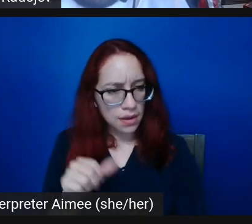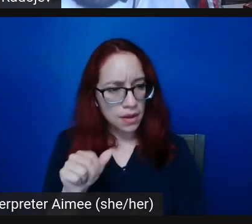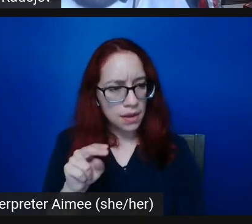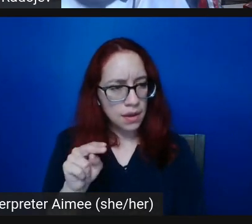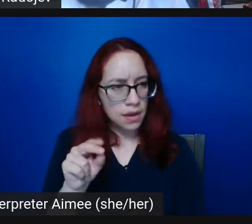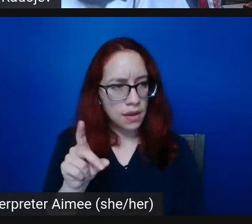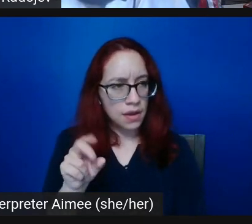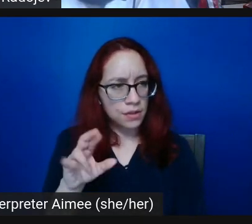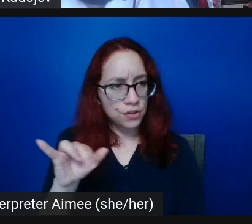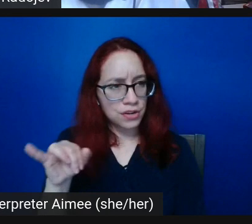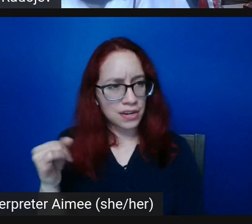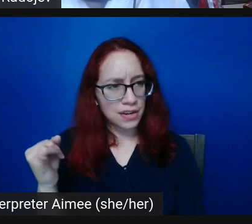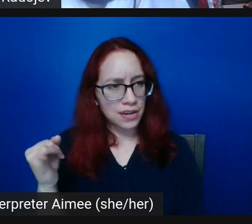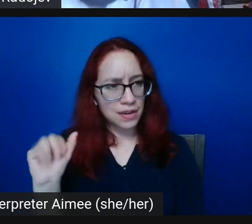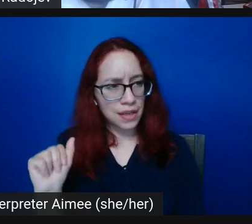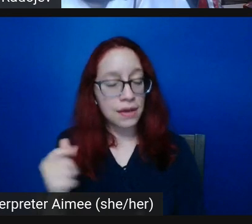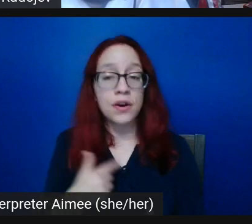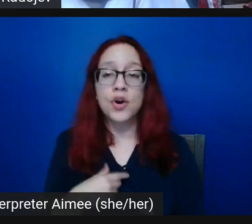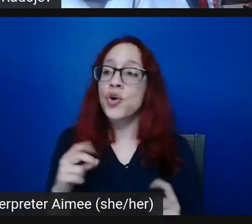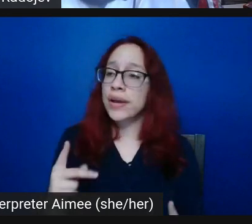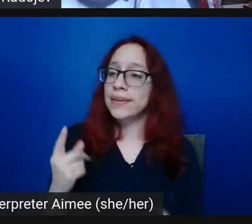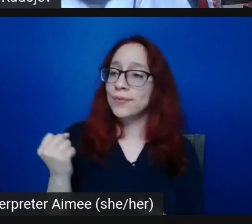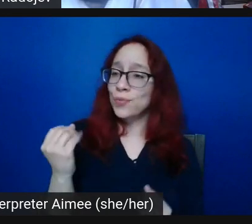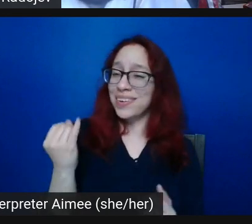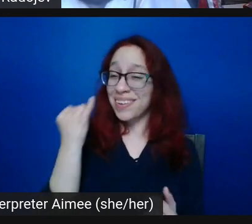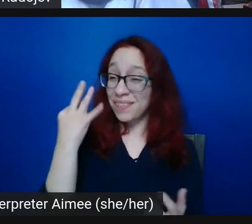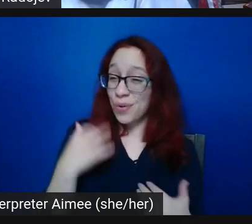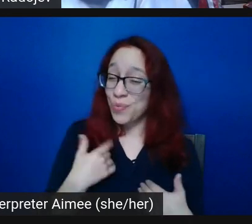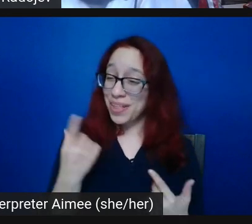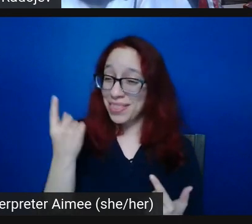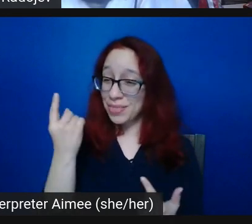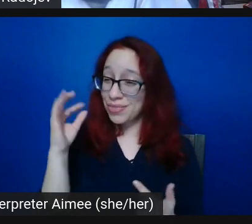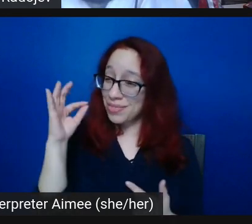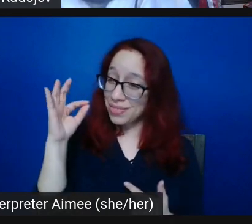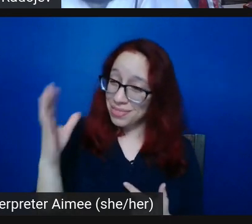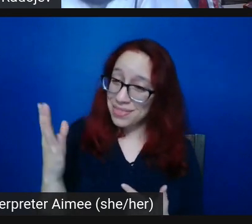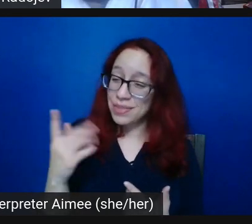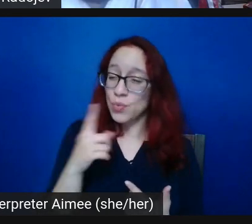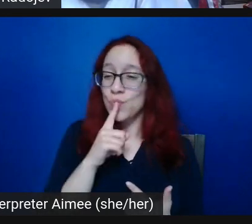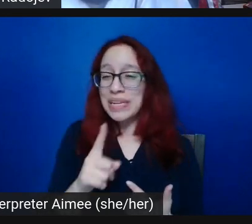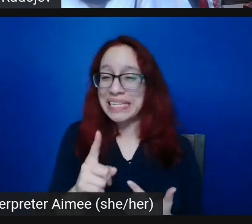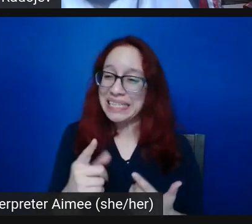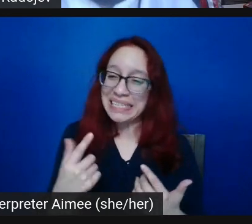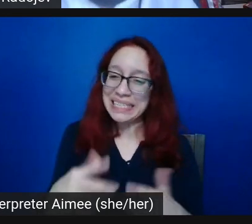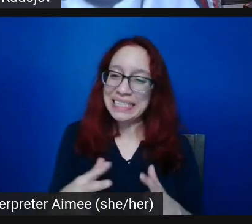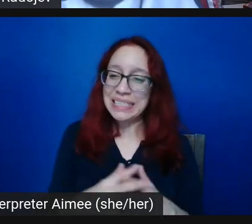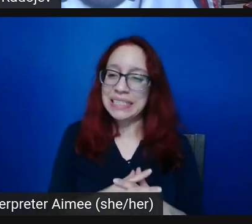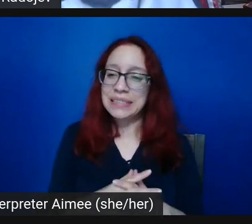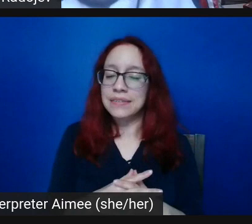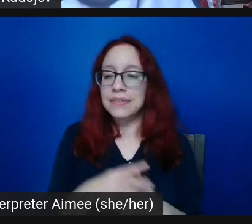If there was one thing that I would say is basically, don't be afraid.